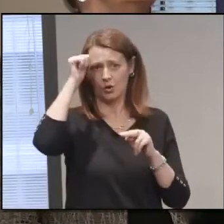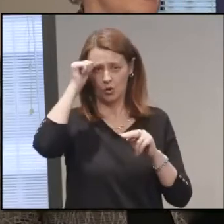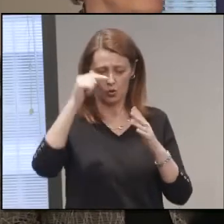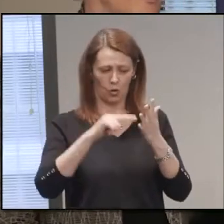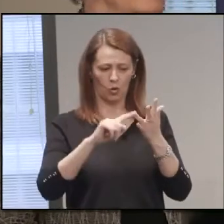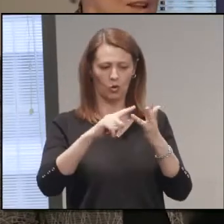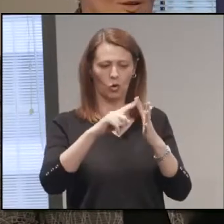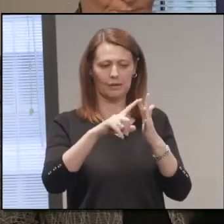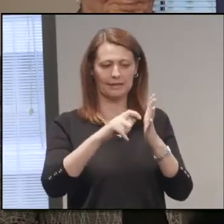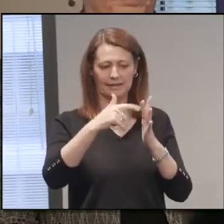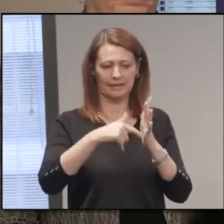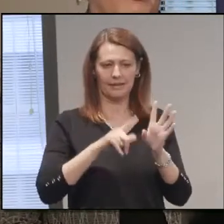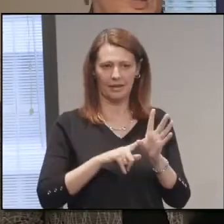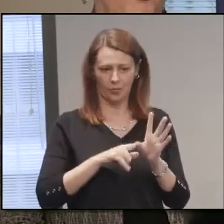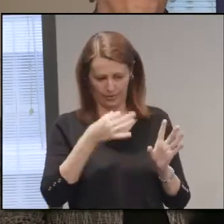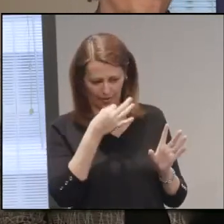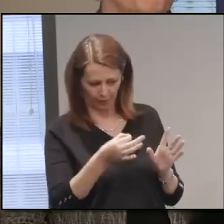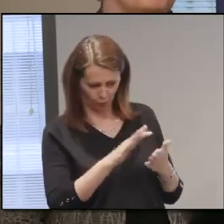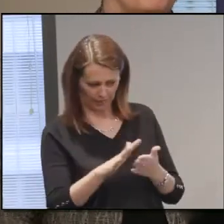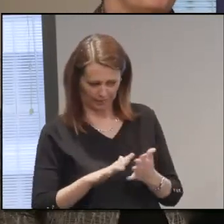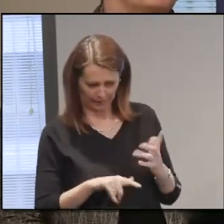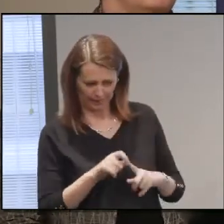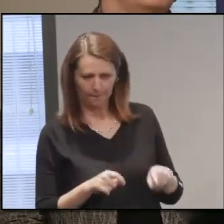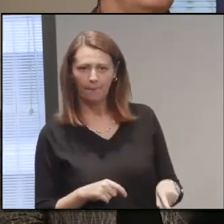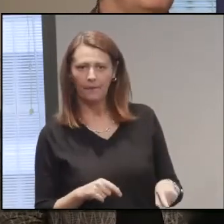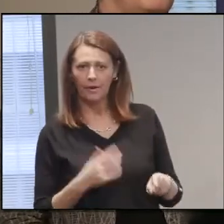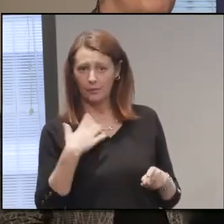you were being asked to clean up? And the reason we often don't know the toxicity